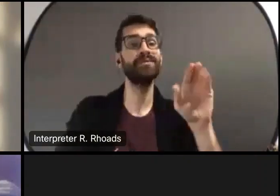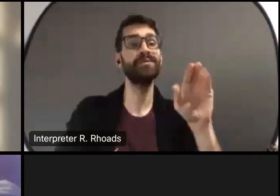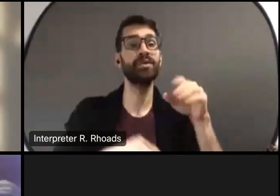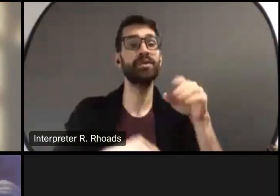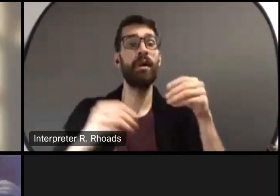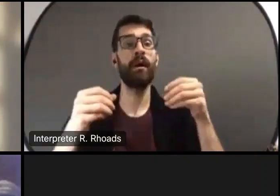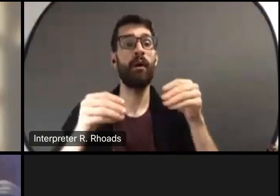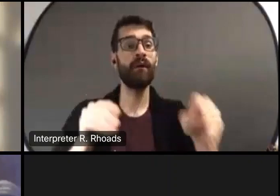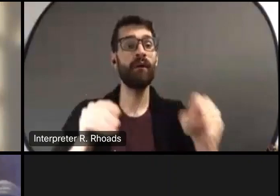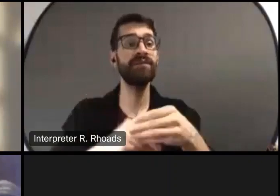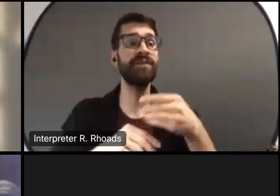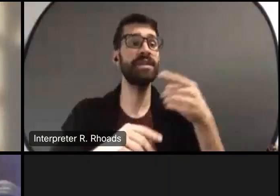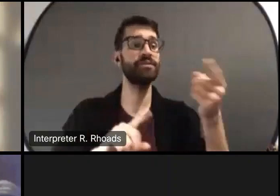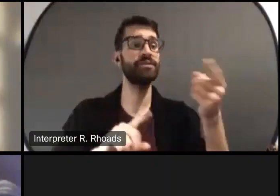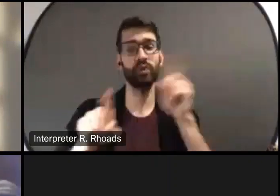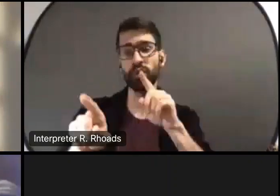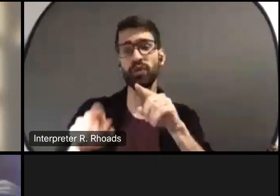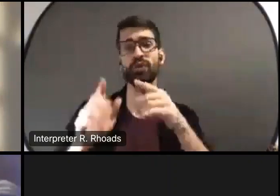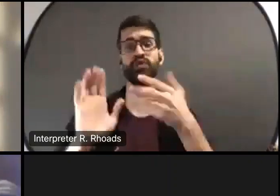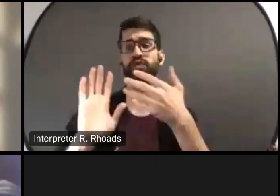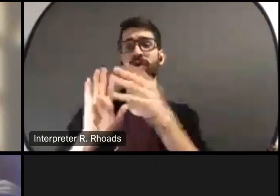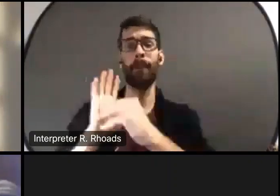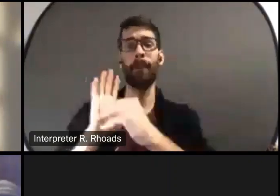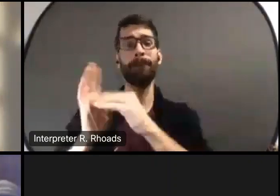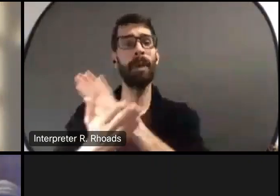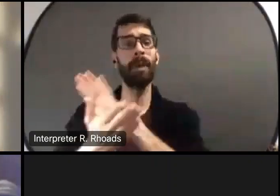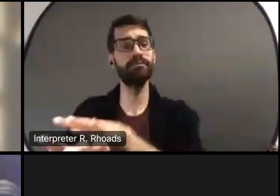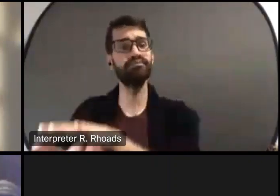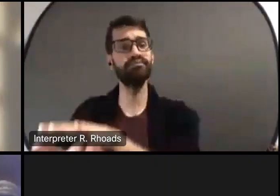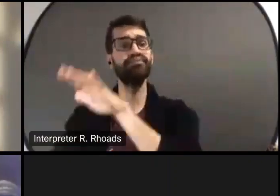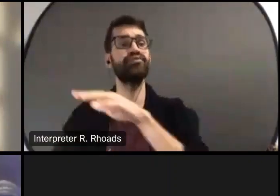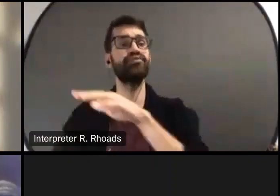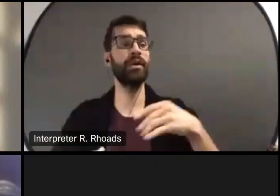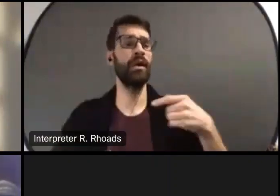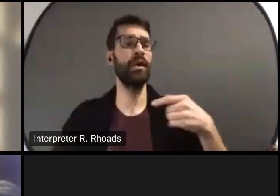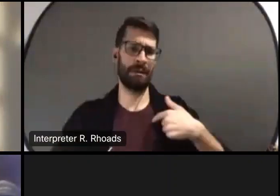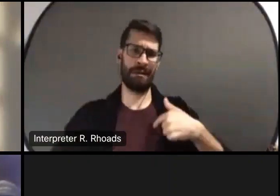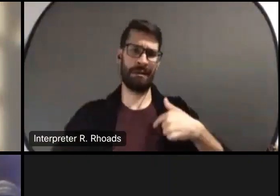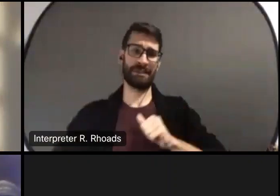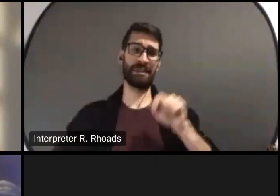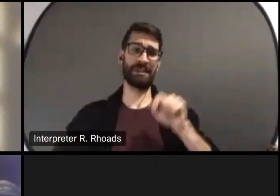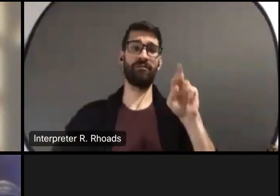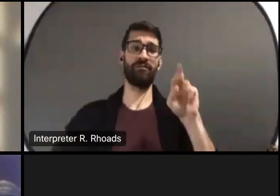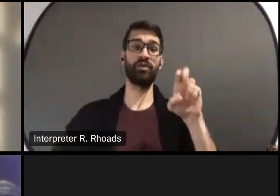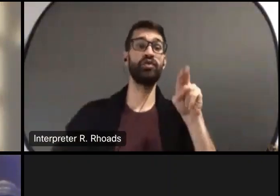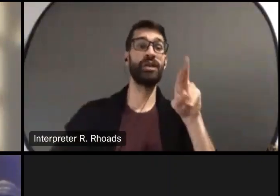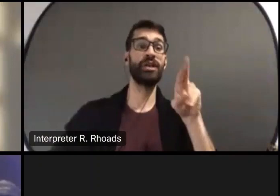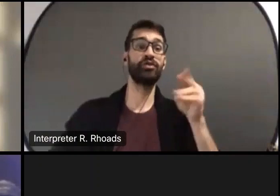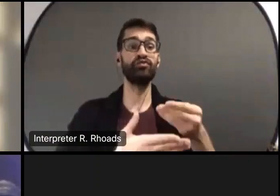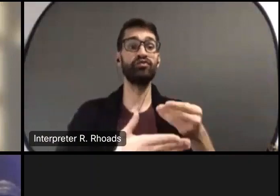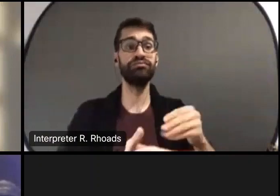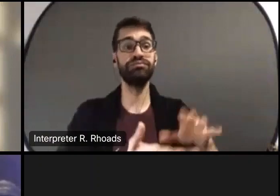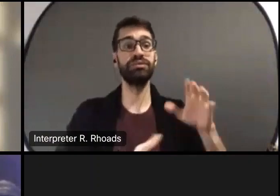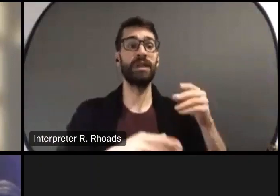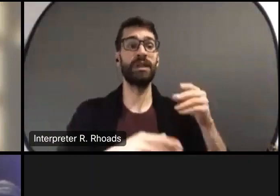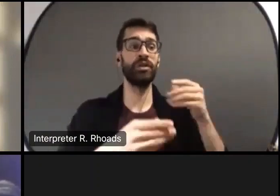copying and of course I happen to be the treasurer of ANC4C so in terms of record storage I've also